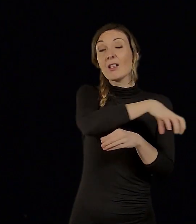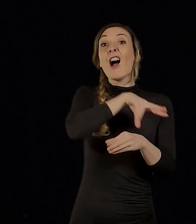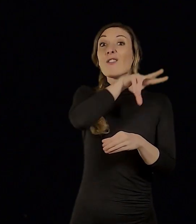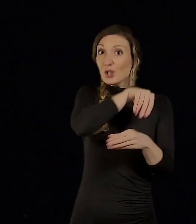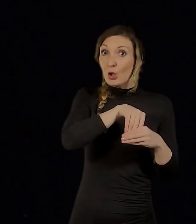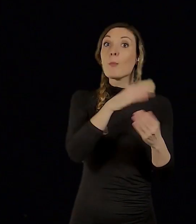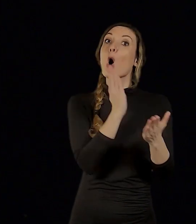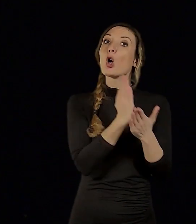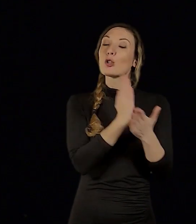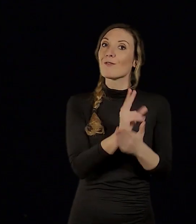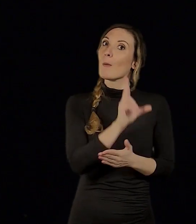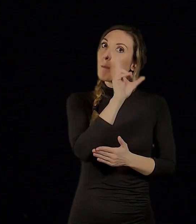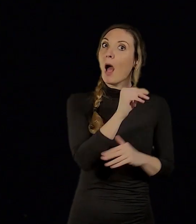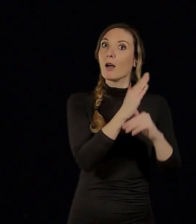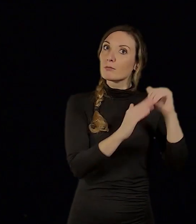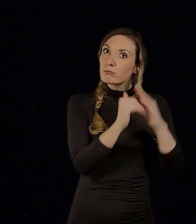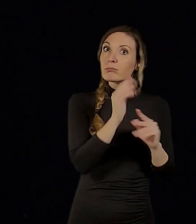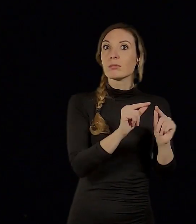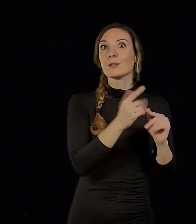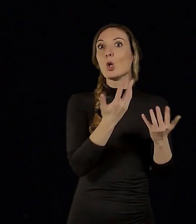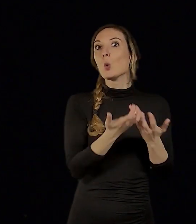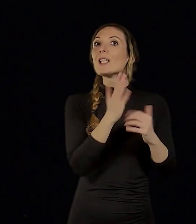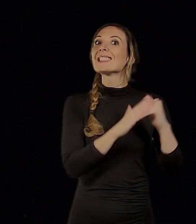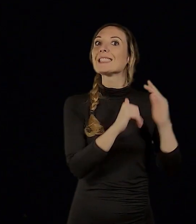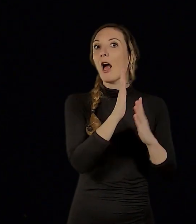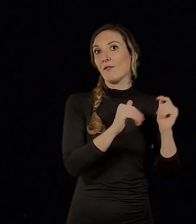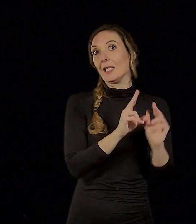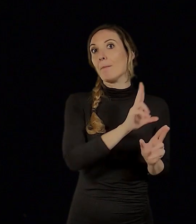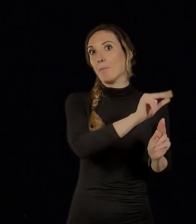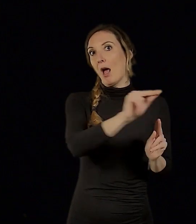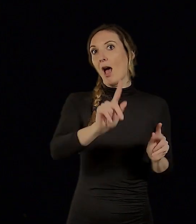Each of those projects has around 300 or 350 apartments.